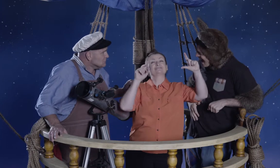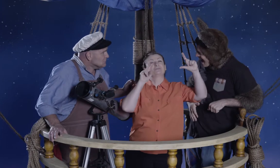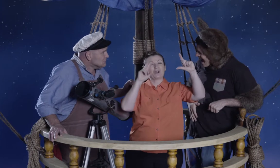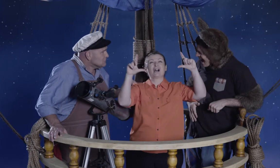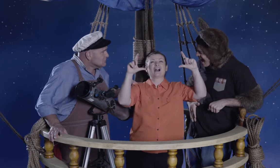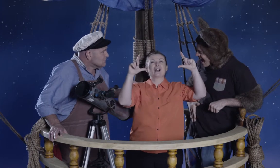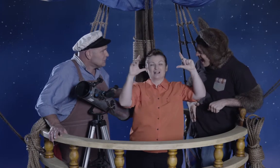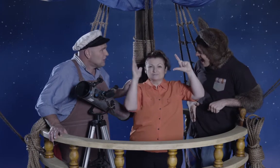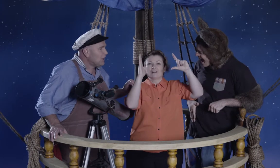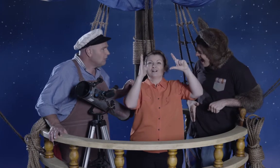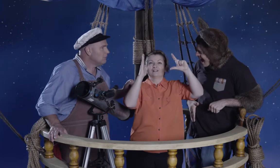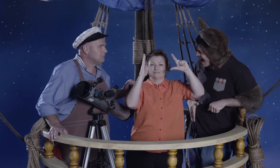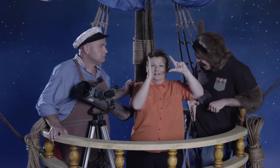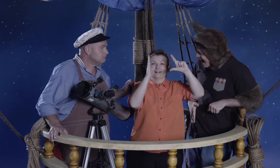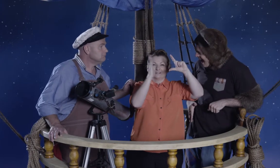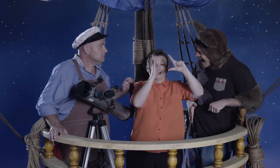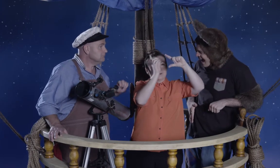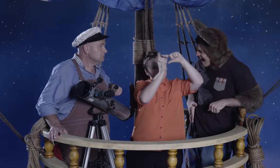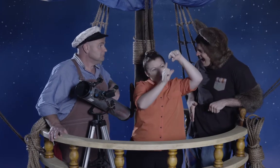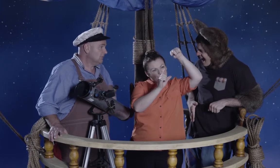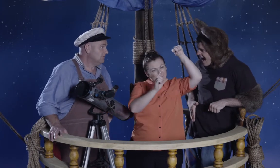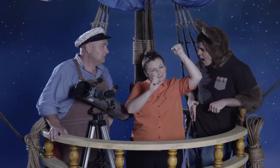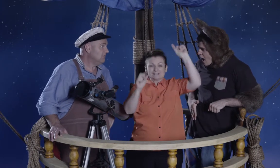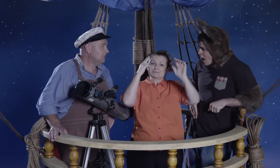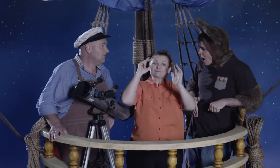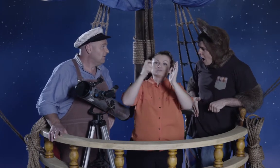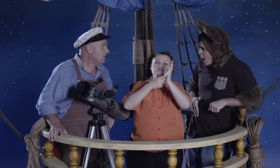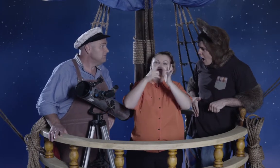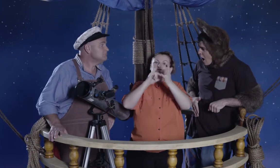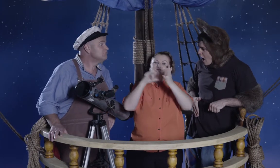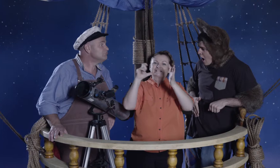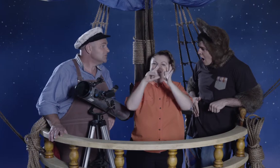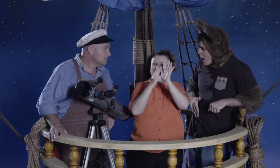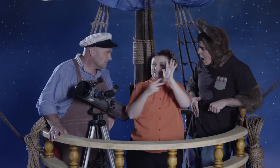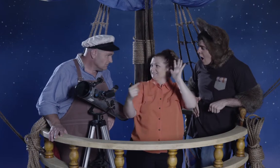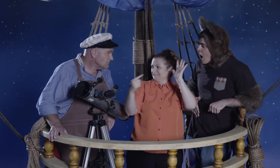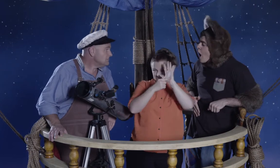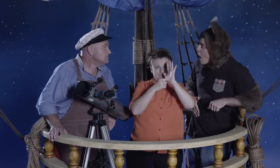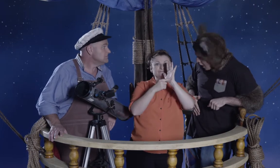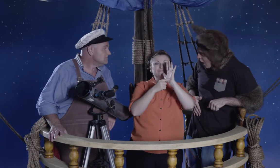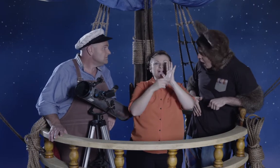And then, after the full moon, it gets smaller and smaller and smaller, until it's a tiny crescent.